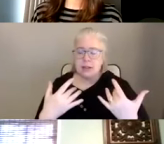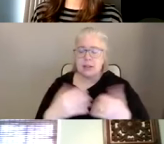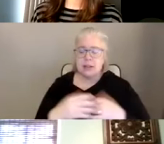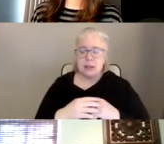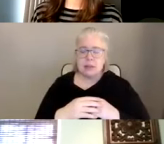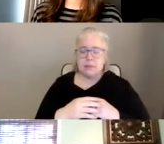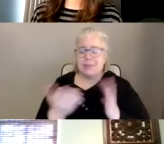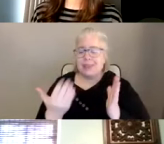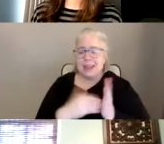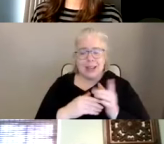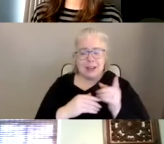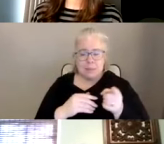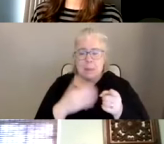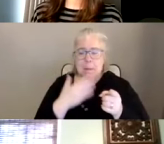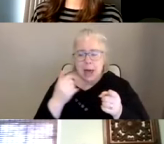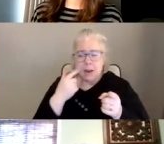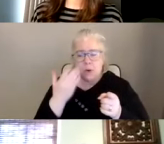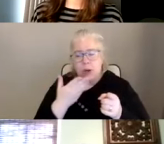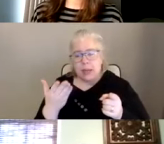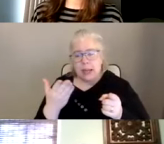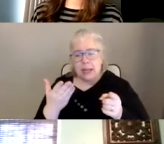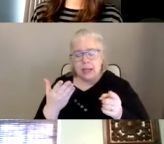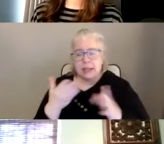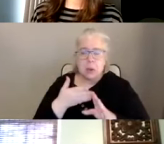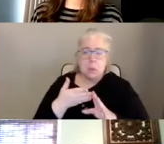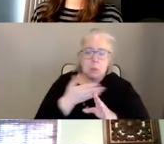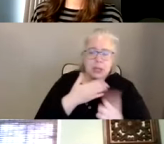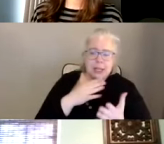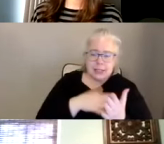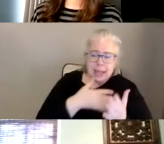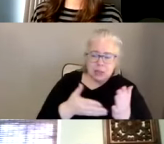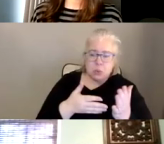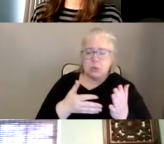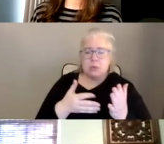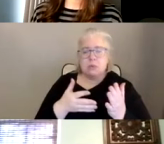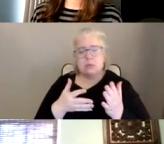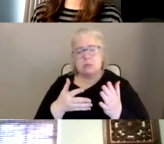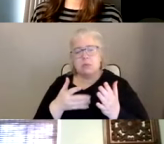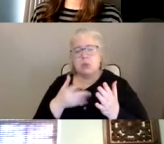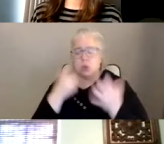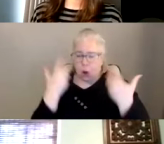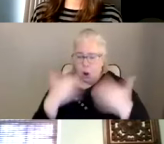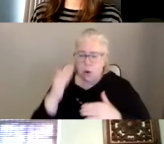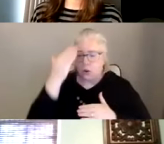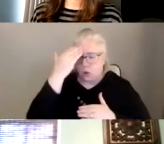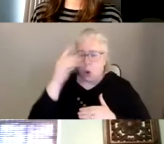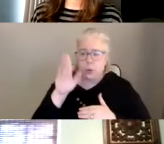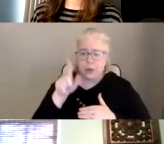Again, these are going to be better for things that are prescheduled that you already know you're going to need language access for.